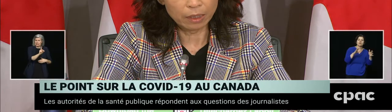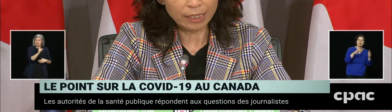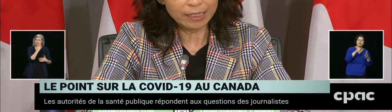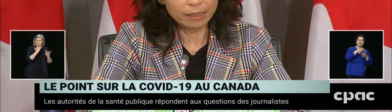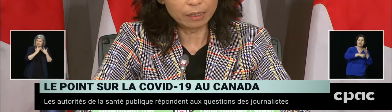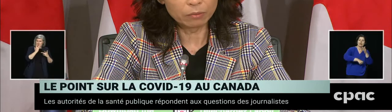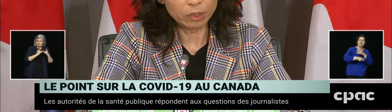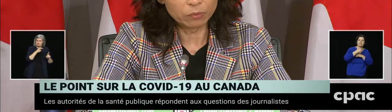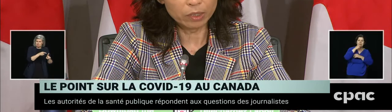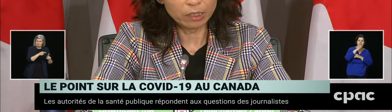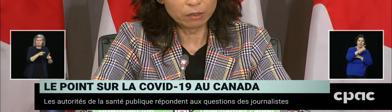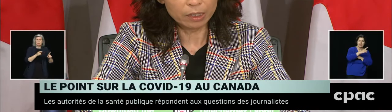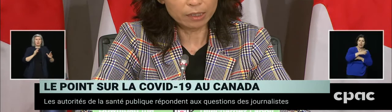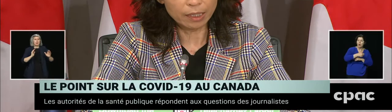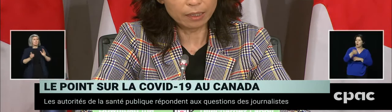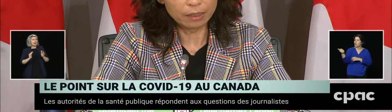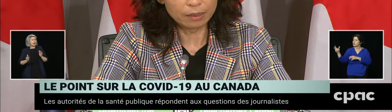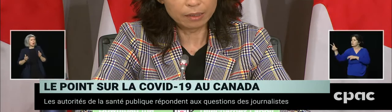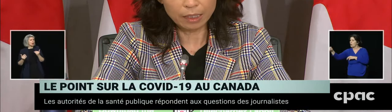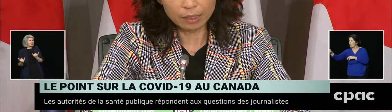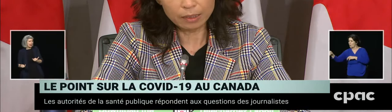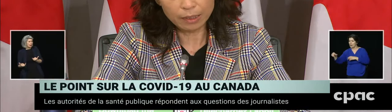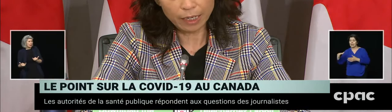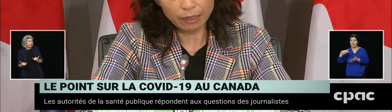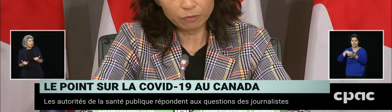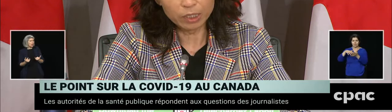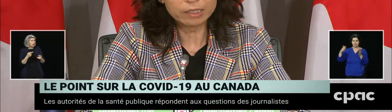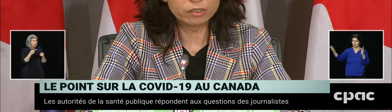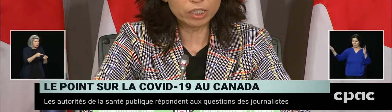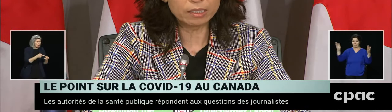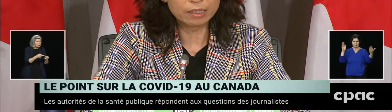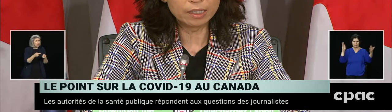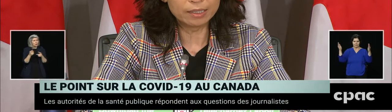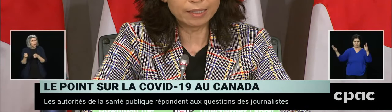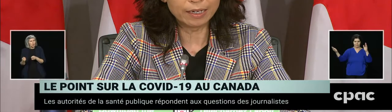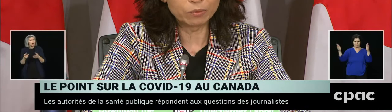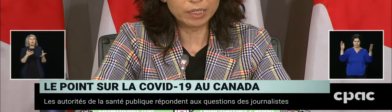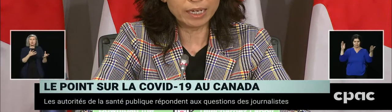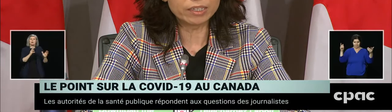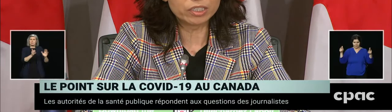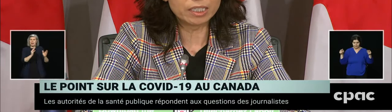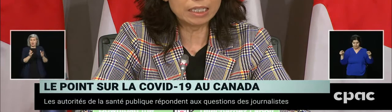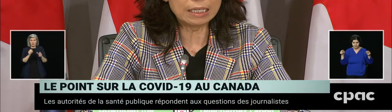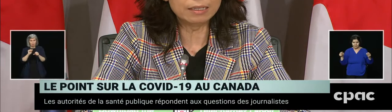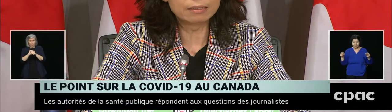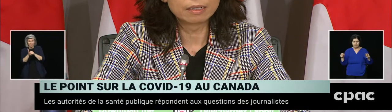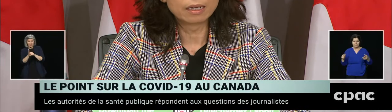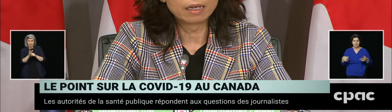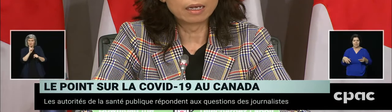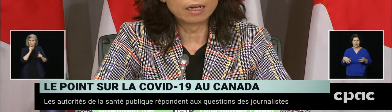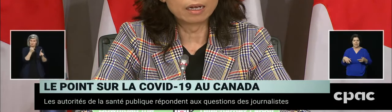WHICH GIVES US, I THINK, A -- AT LEAST WHEN YOU LOOKED AT THE